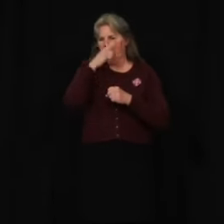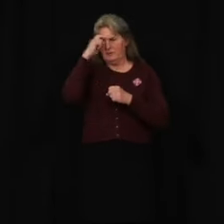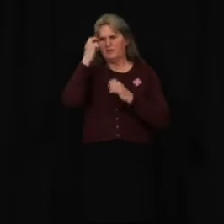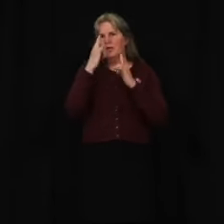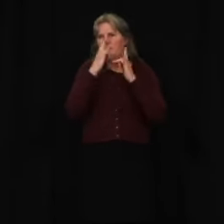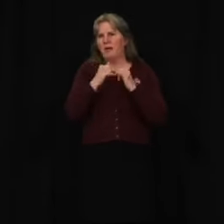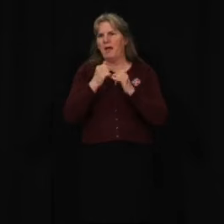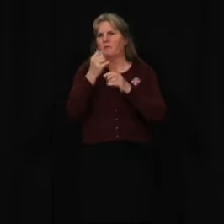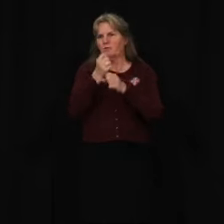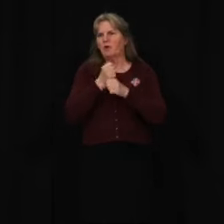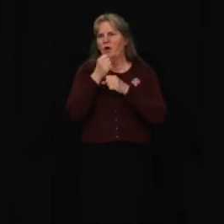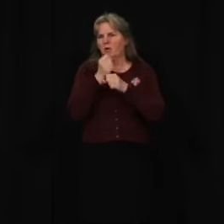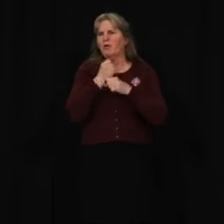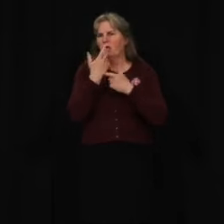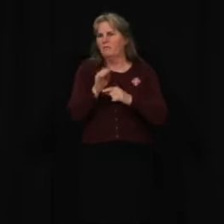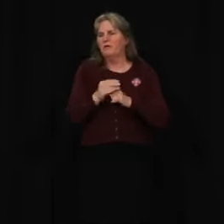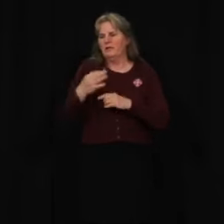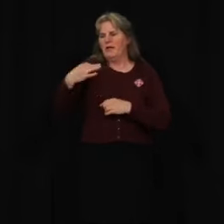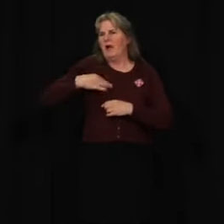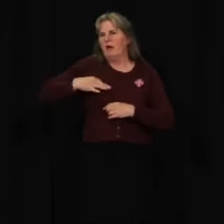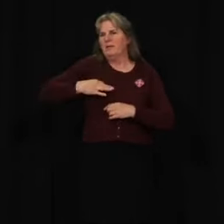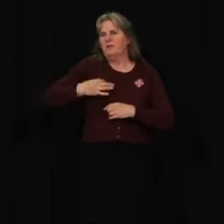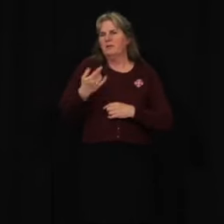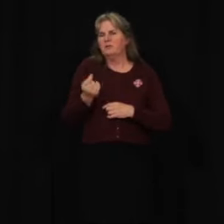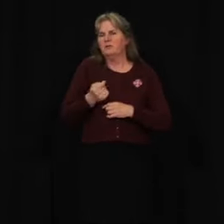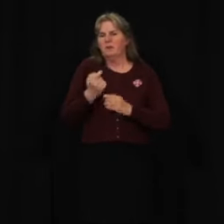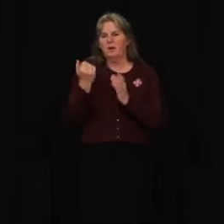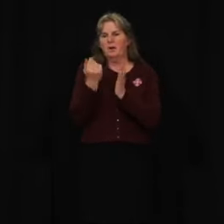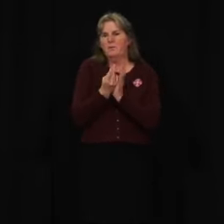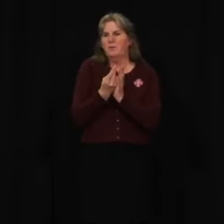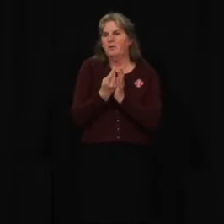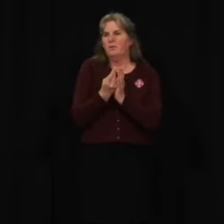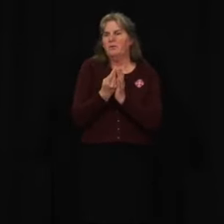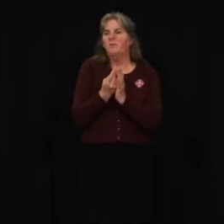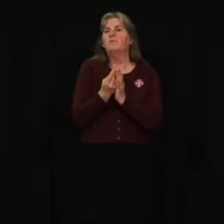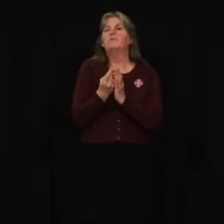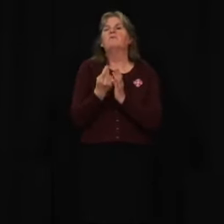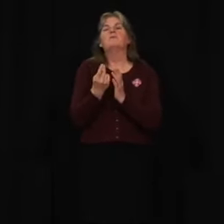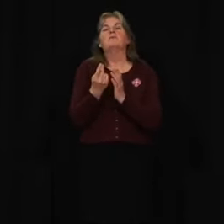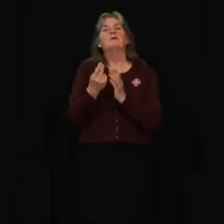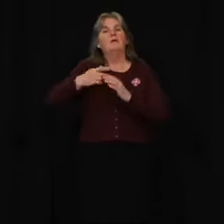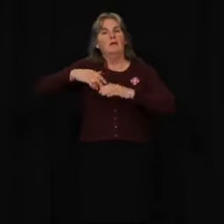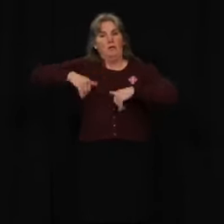place. We will absolutely need that time to look at the